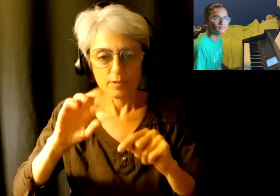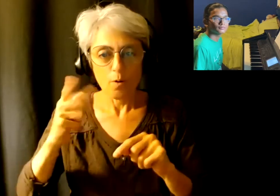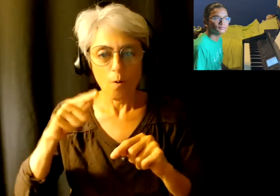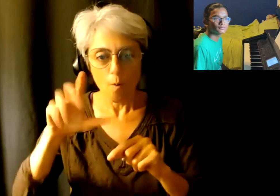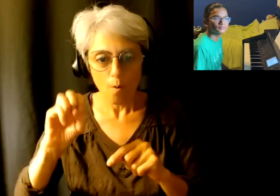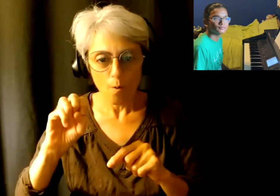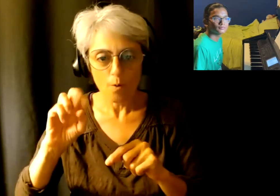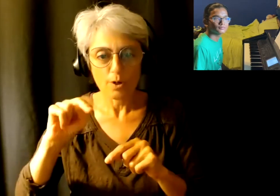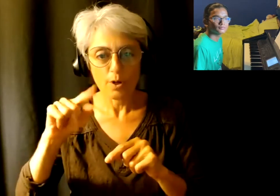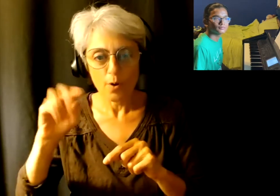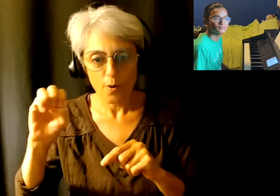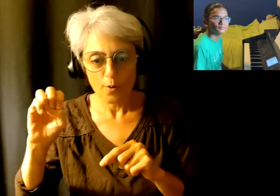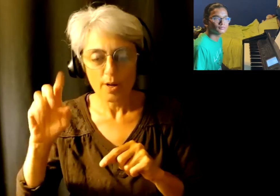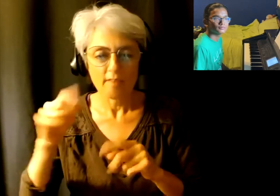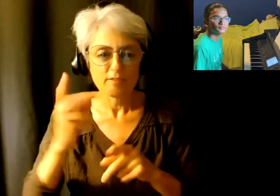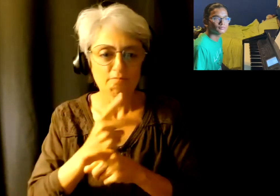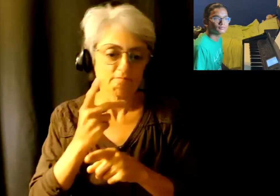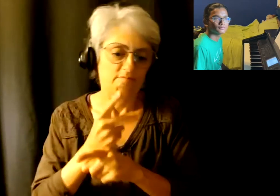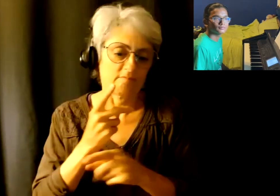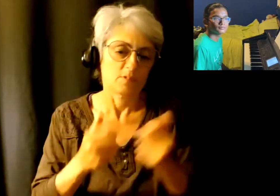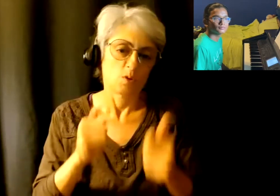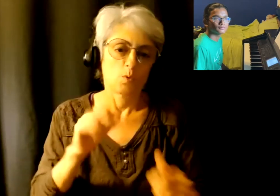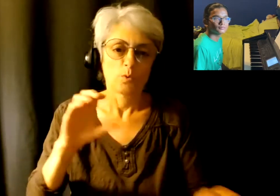You know what octave you're supposed to play